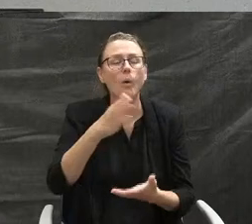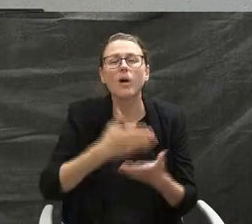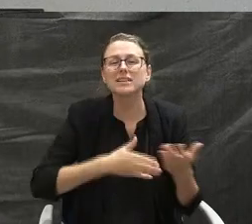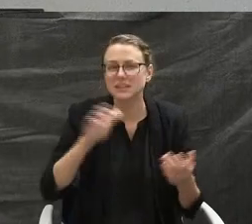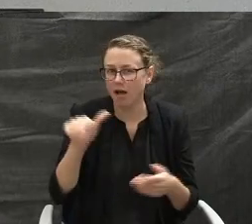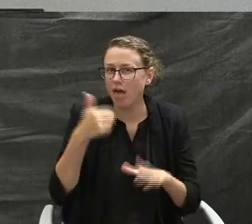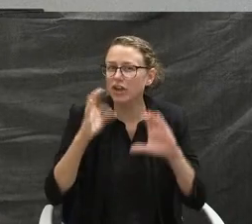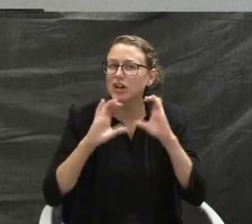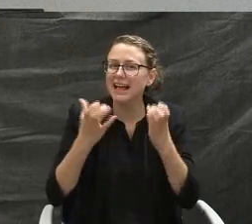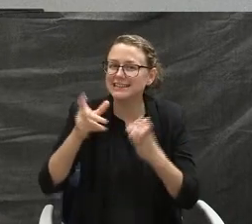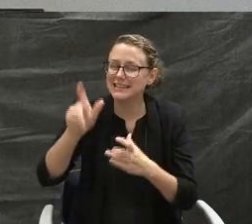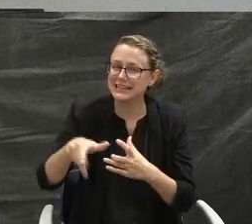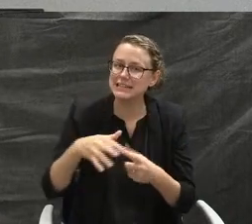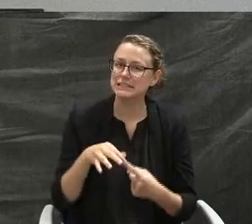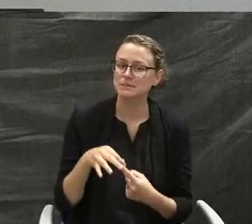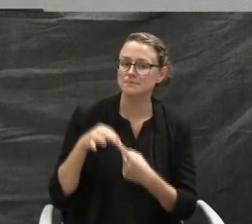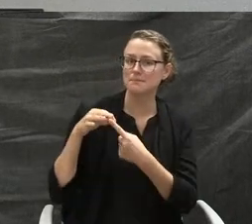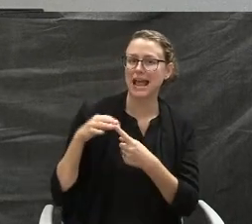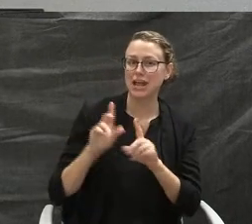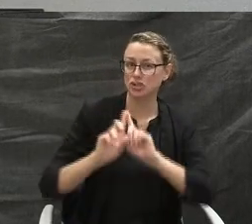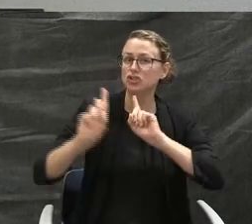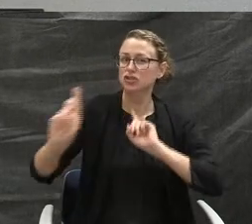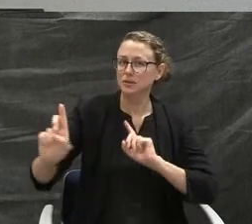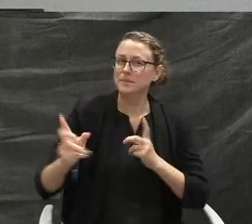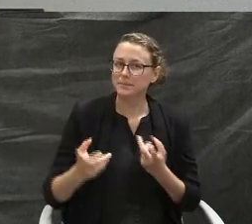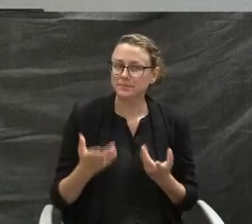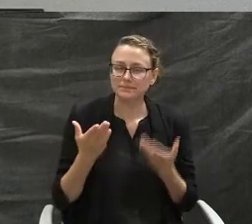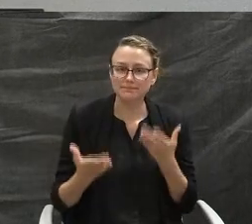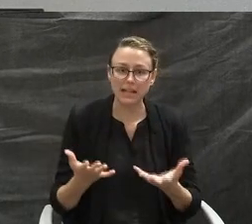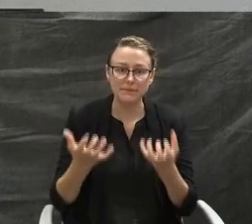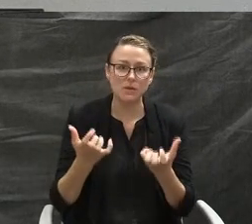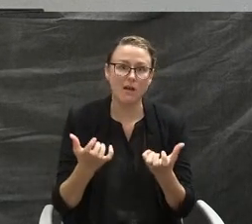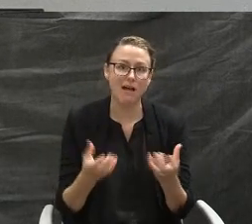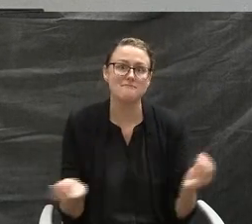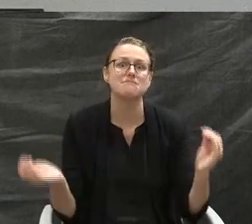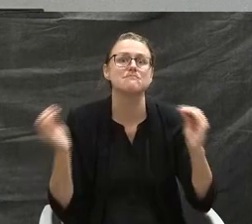that needed special distancing where we might want them 15 feet